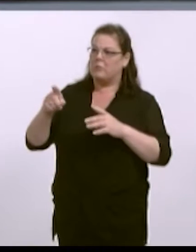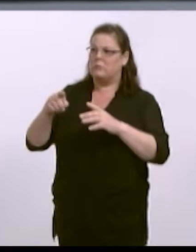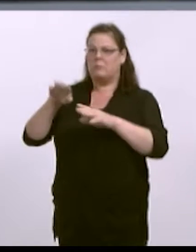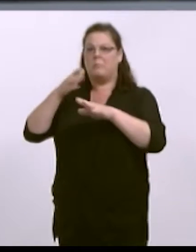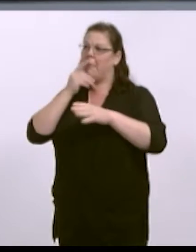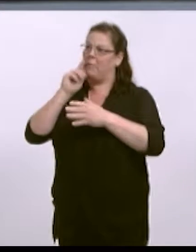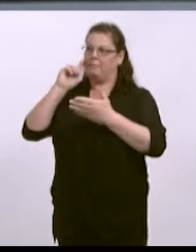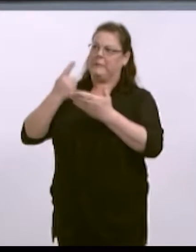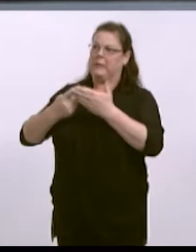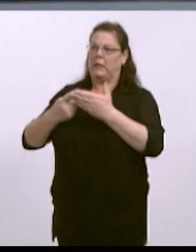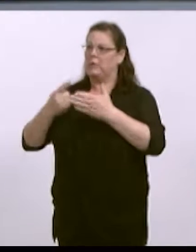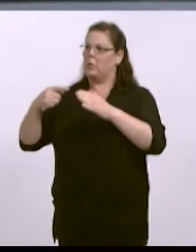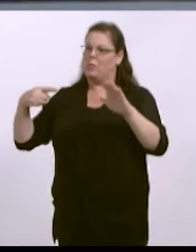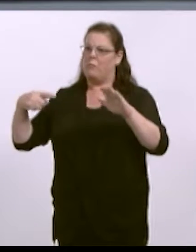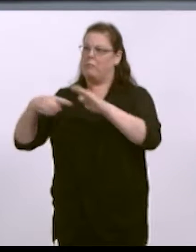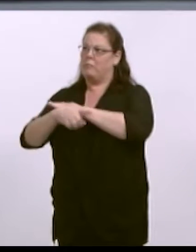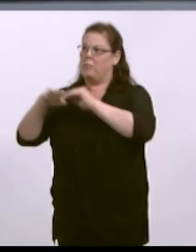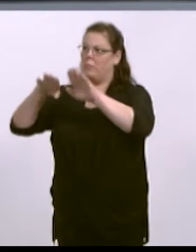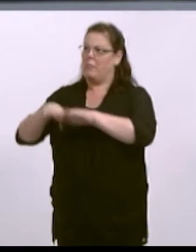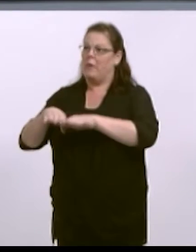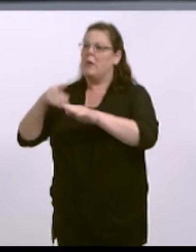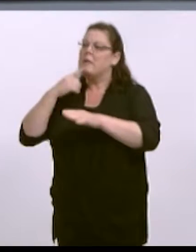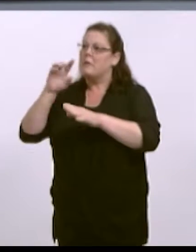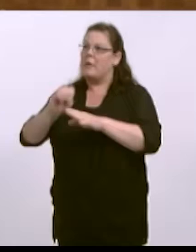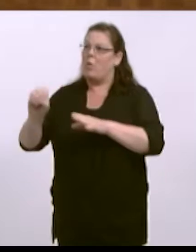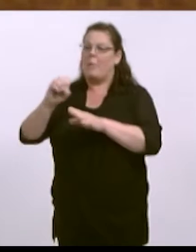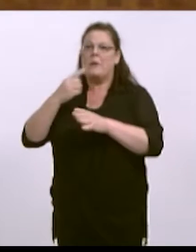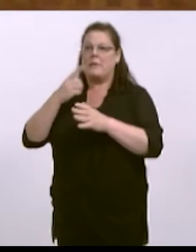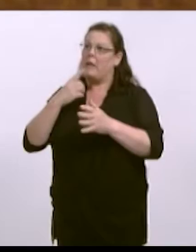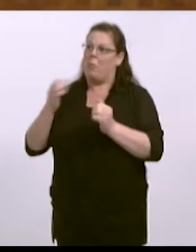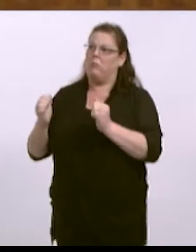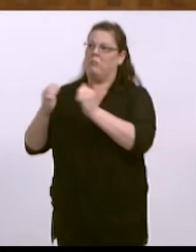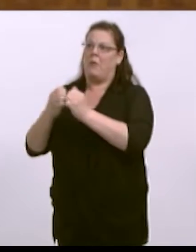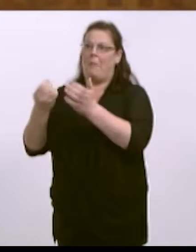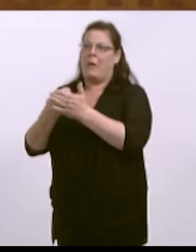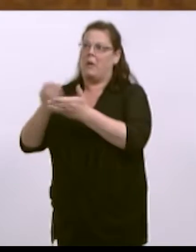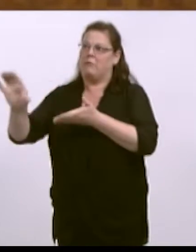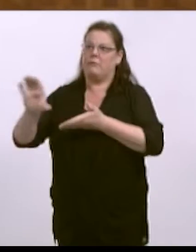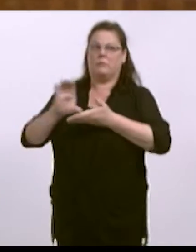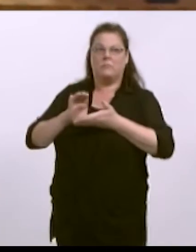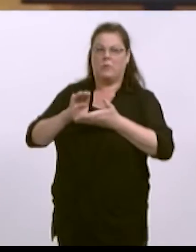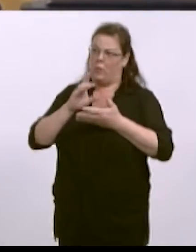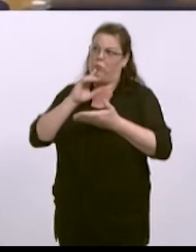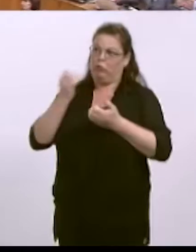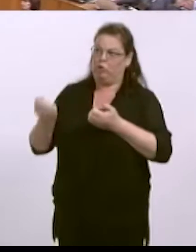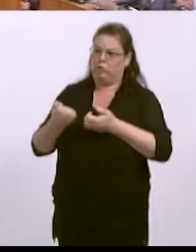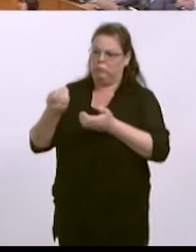that every single penny of European funding would be guaranteed, we expect that promise to be honoured. Russell George: First Minister, I wonder if